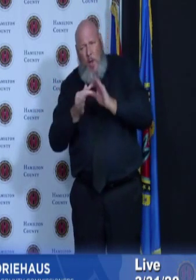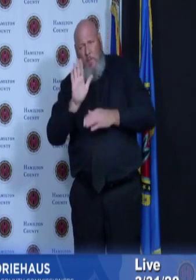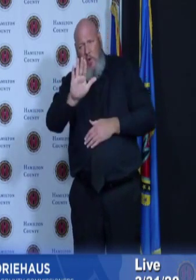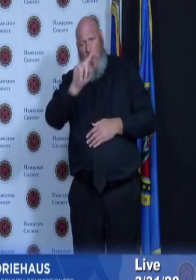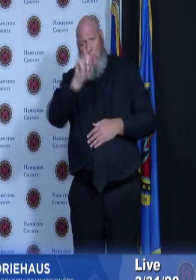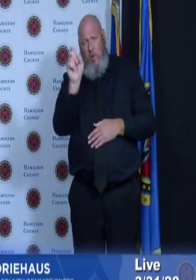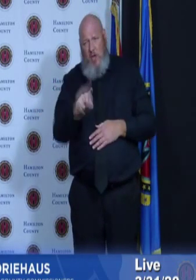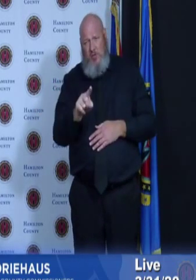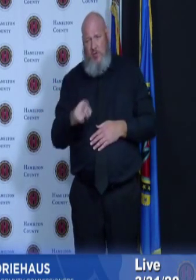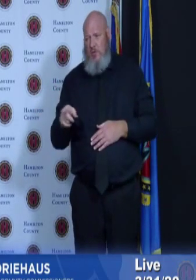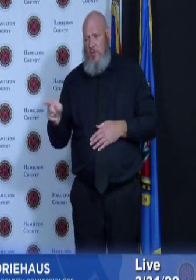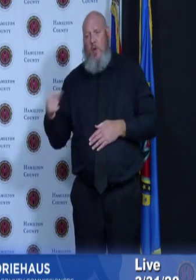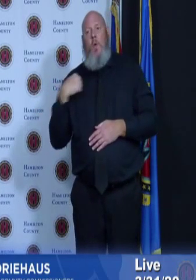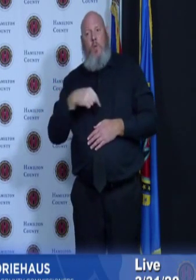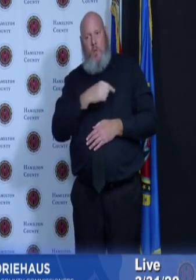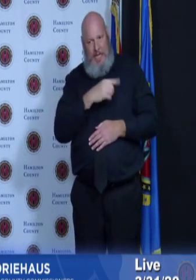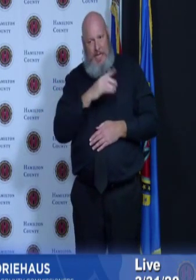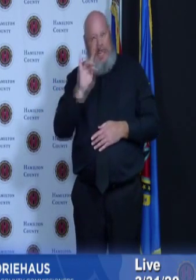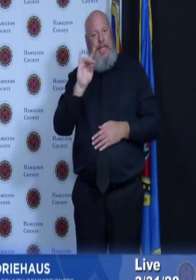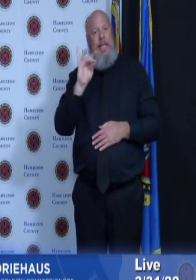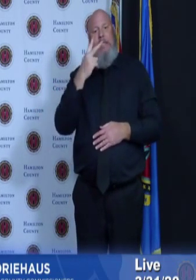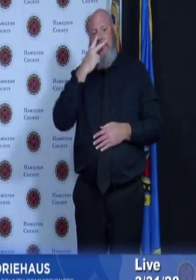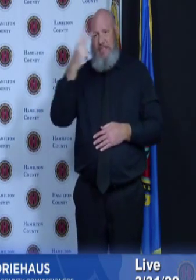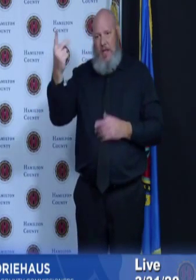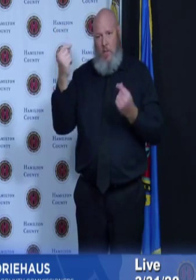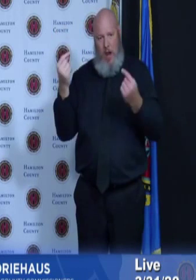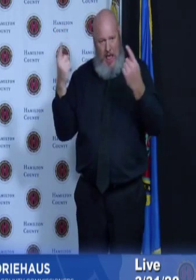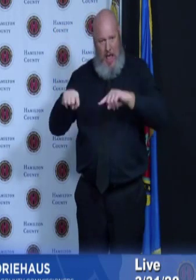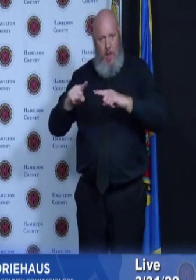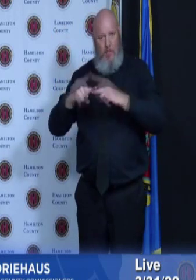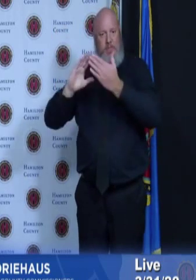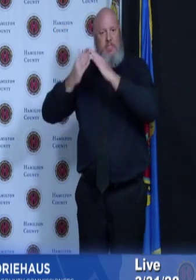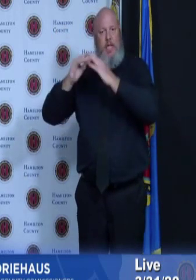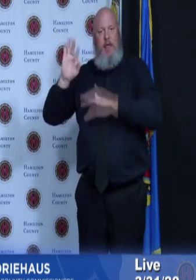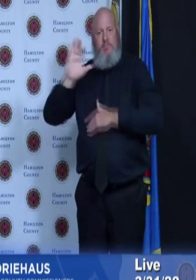furloughed what are we gonna do I think is your question and so Jeff Aluotto's going